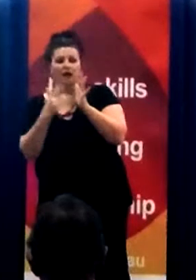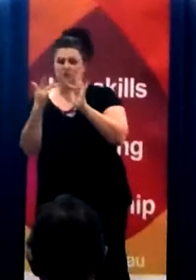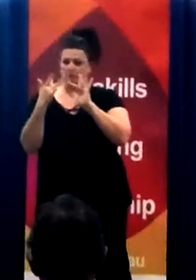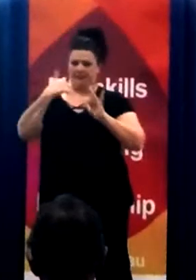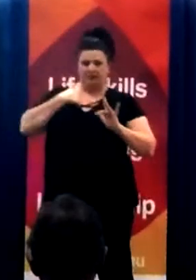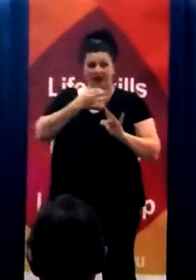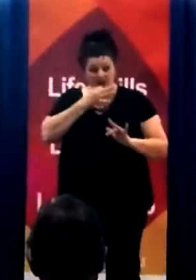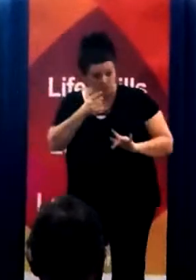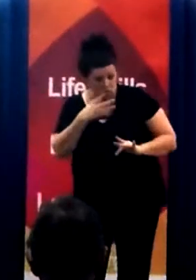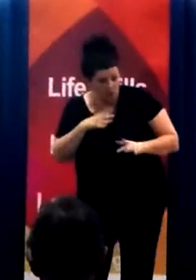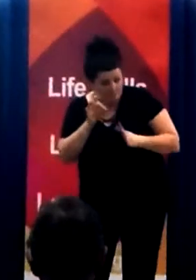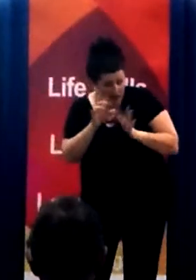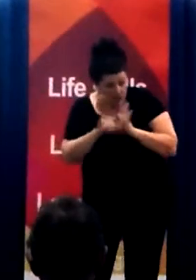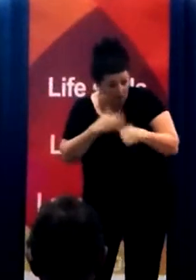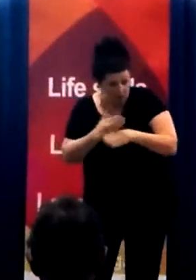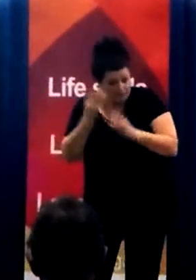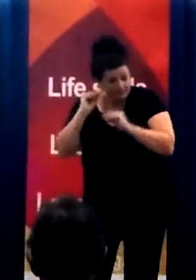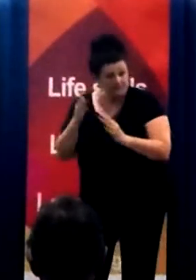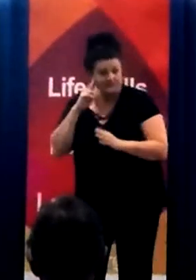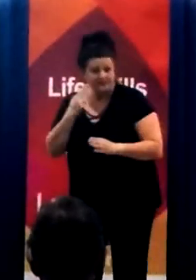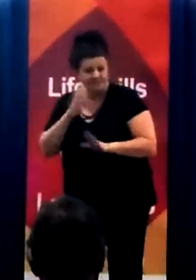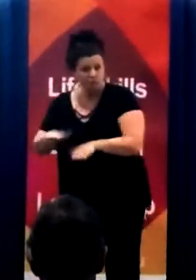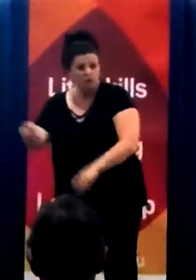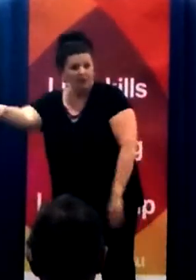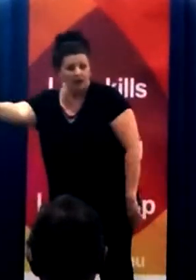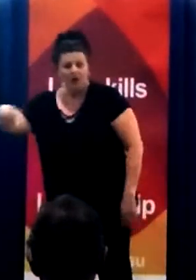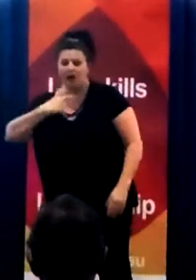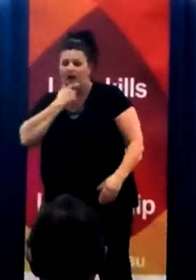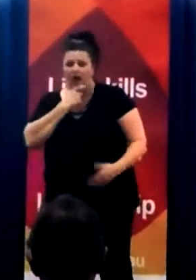math and science students there. I couldn’t believe my luck.